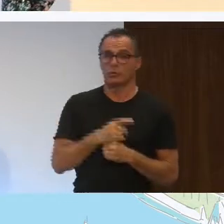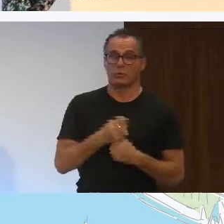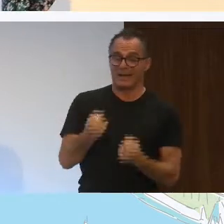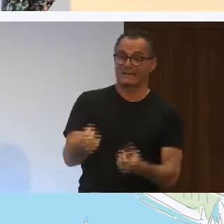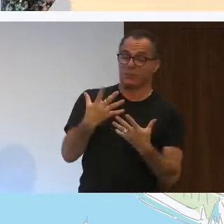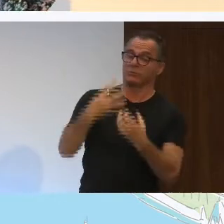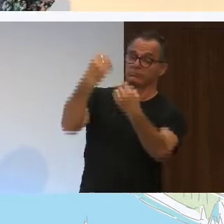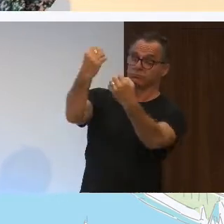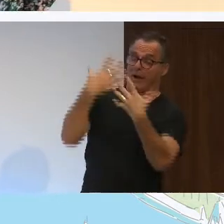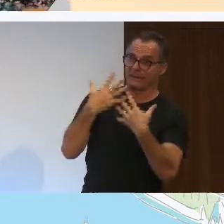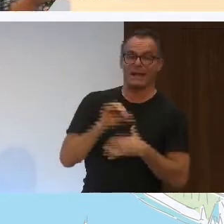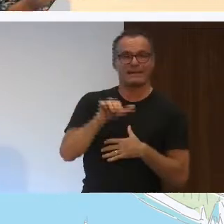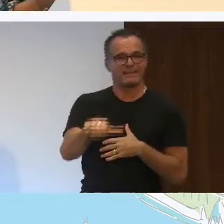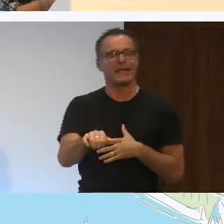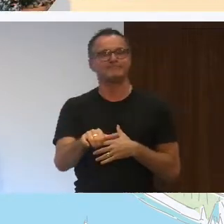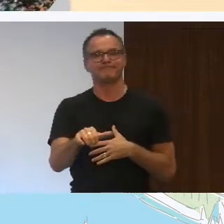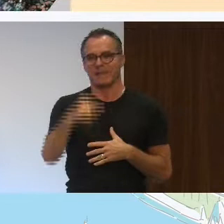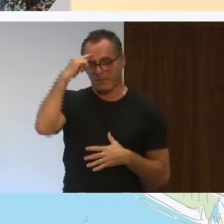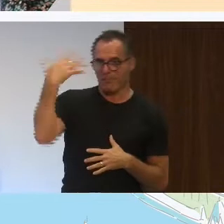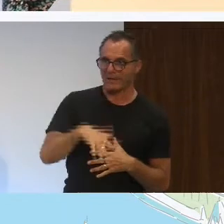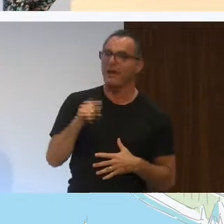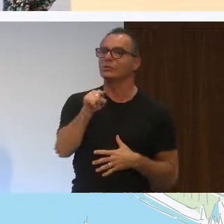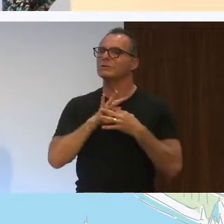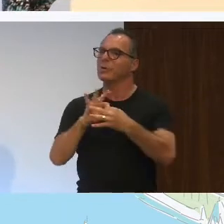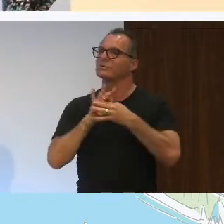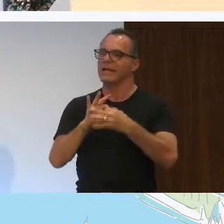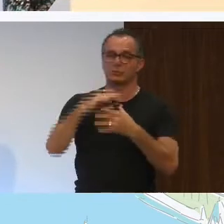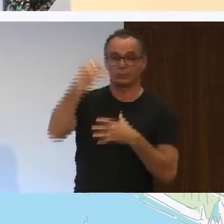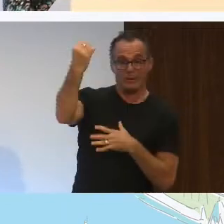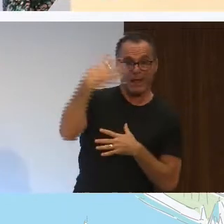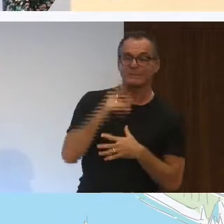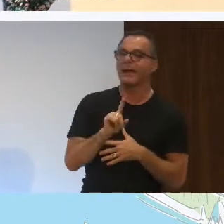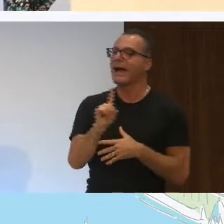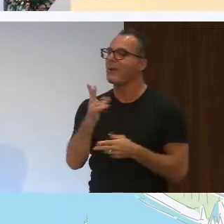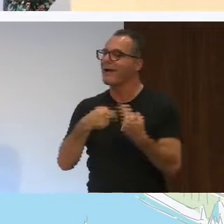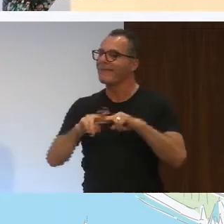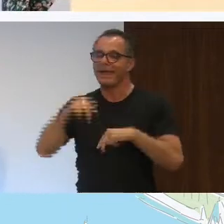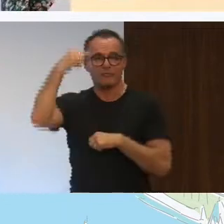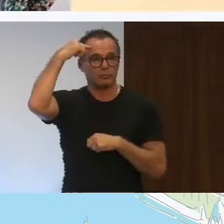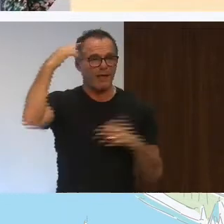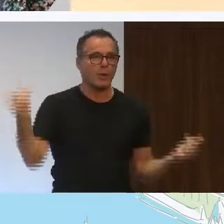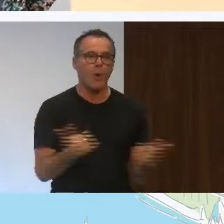and then get a migraine, you may well make that association. However, if your brain is already acting abnormal